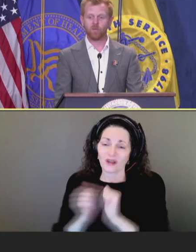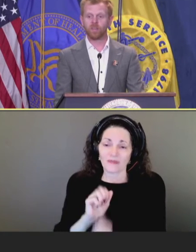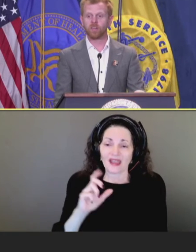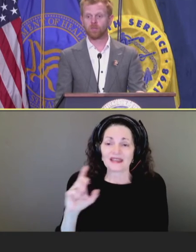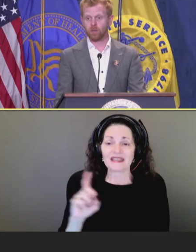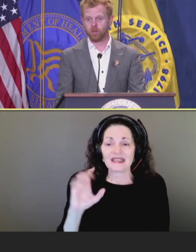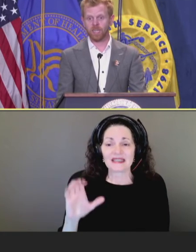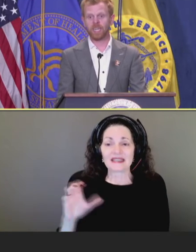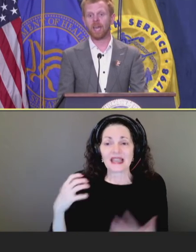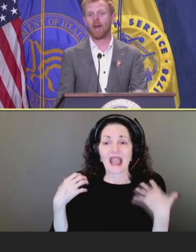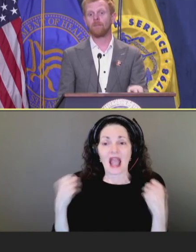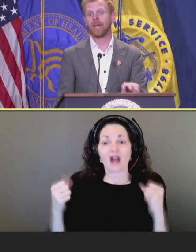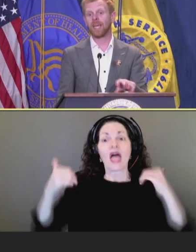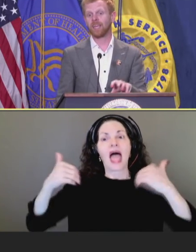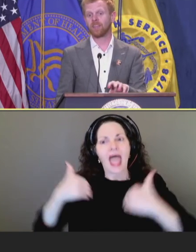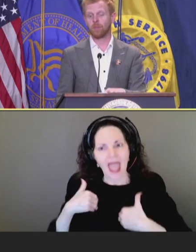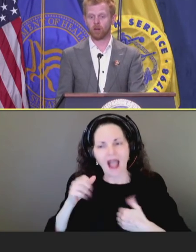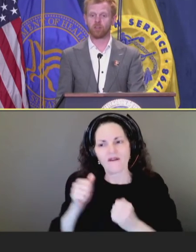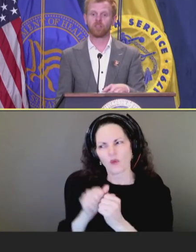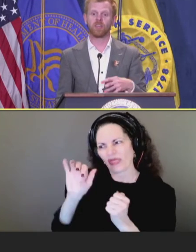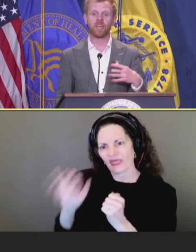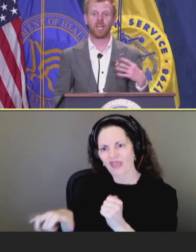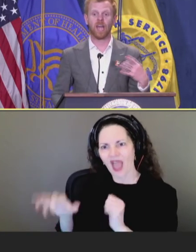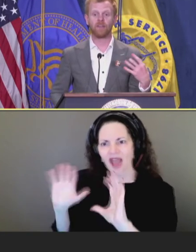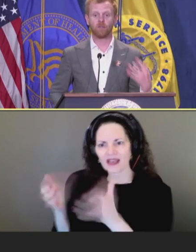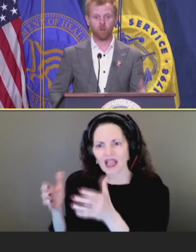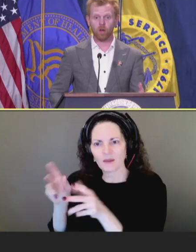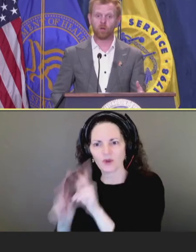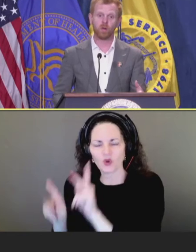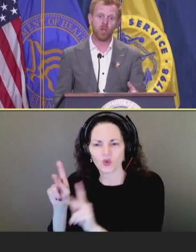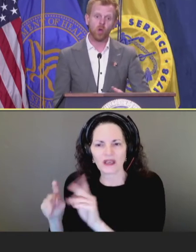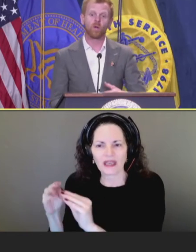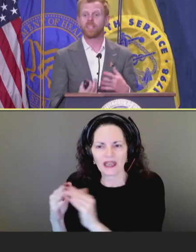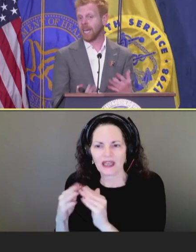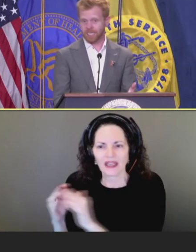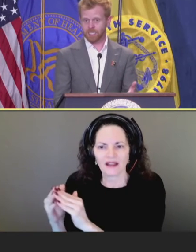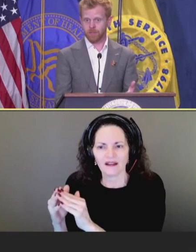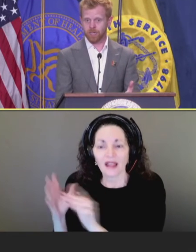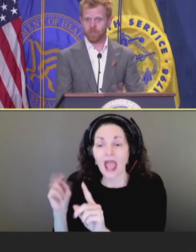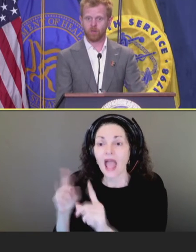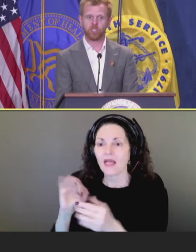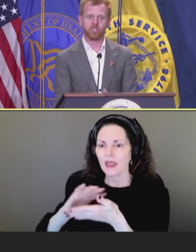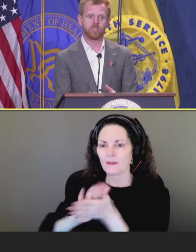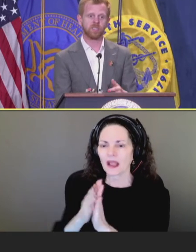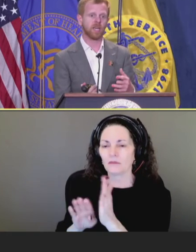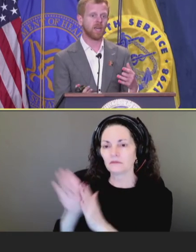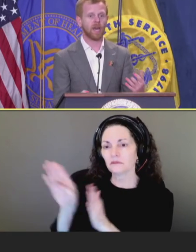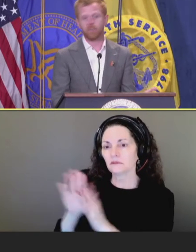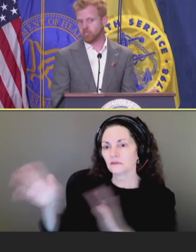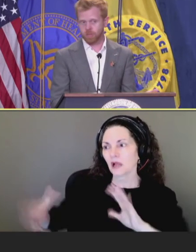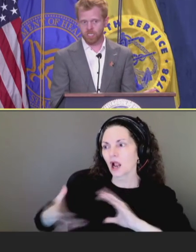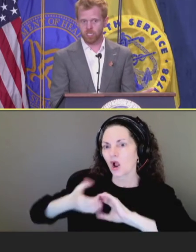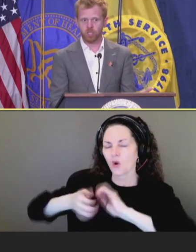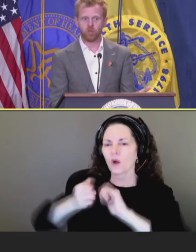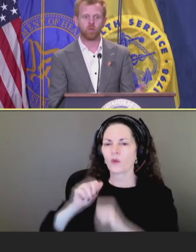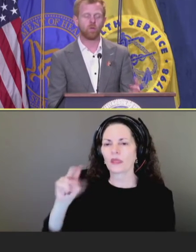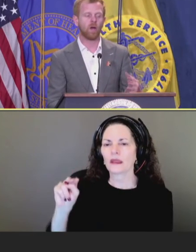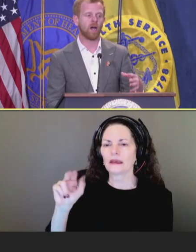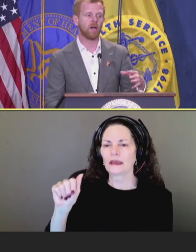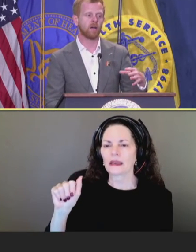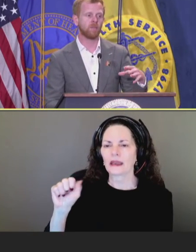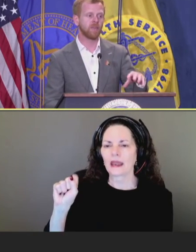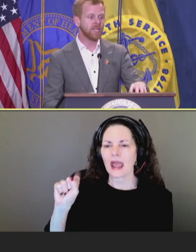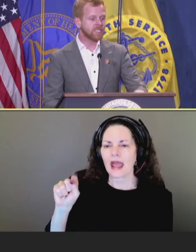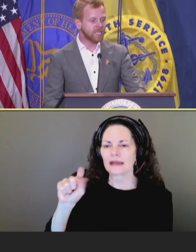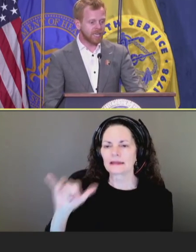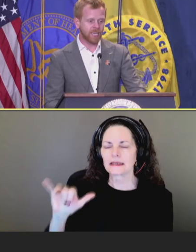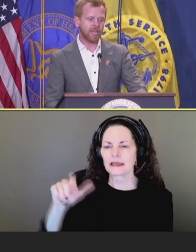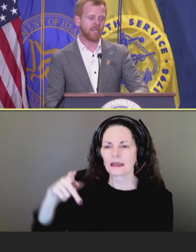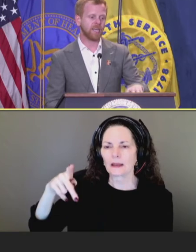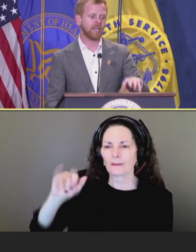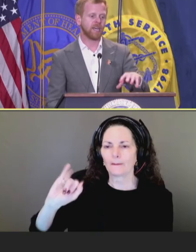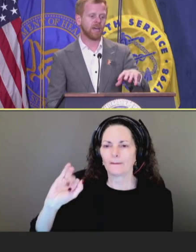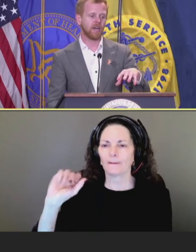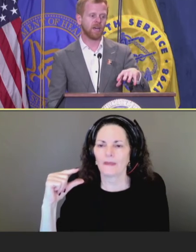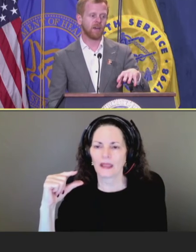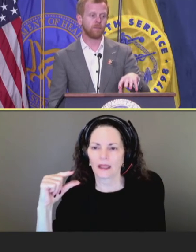with the community and the partner that they have grown with Nasty Pig, which is an LGBTQ dedicated